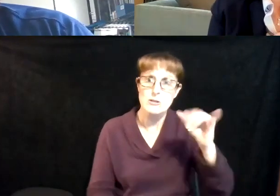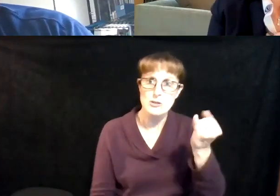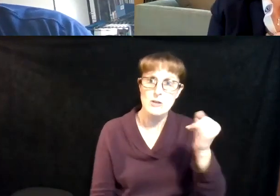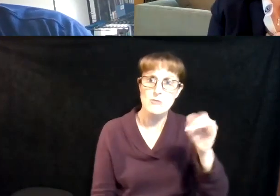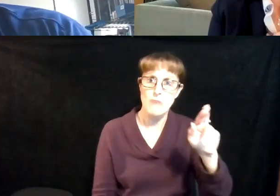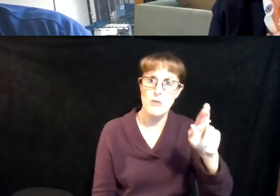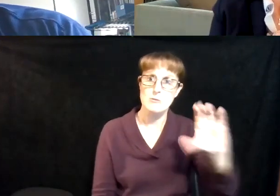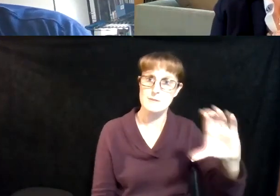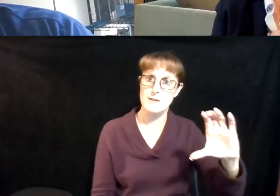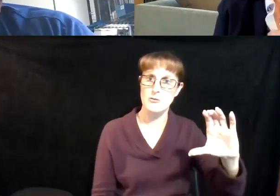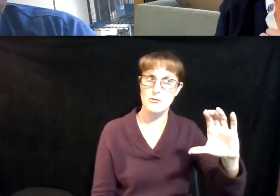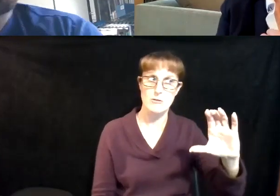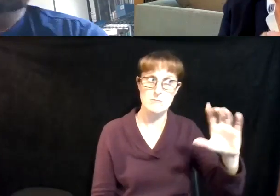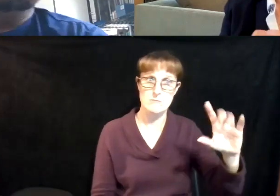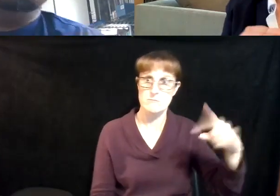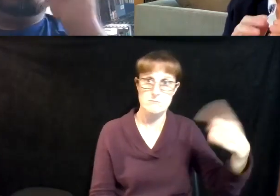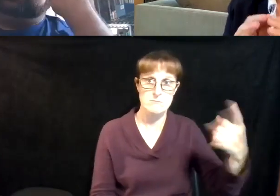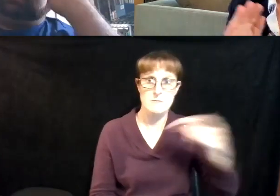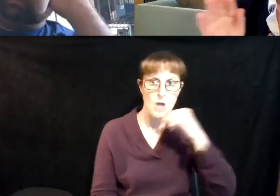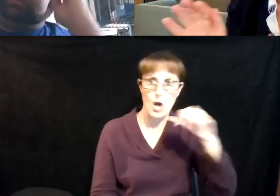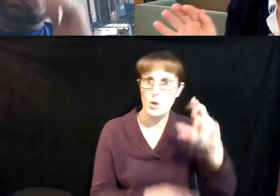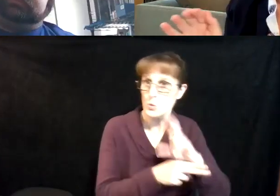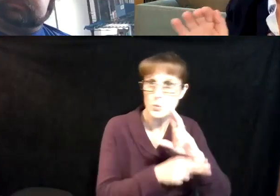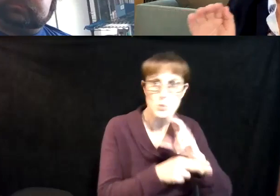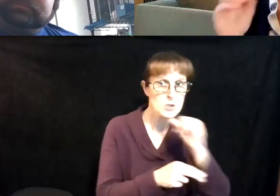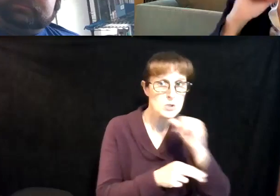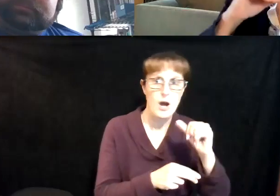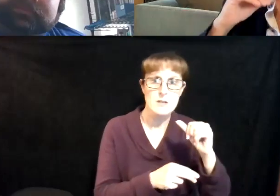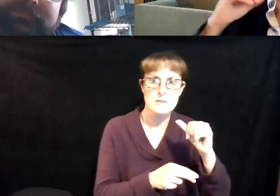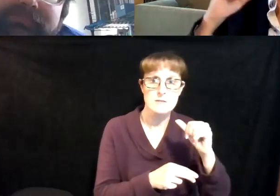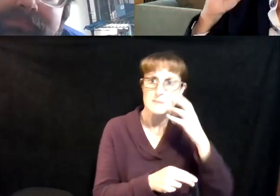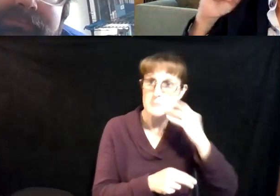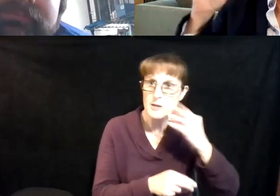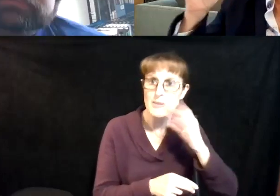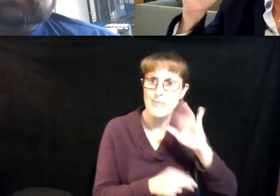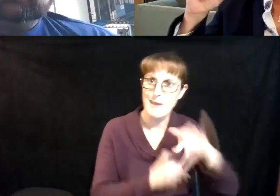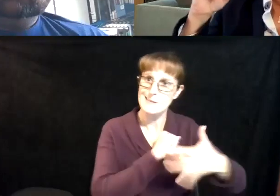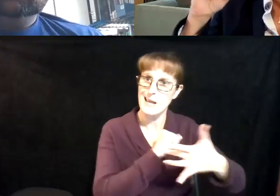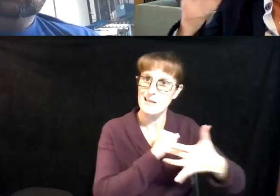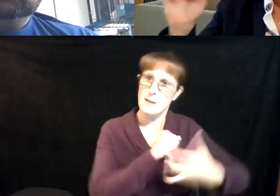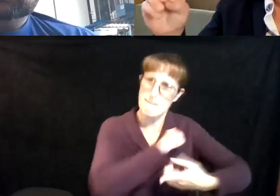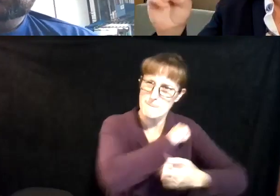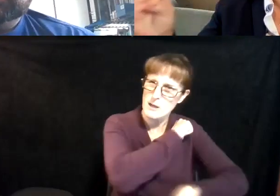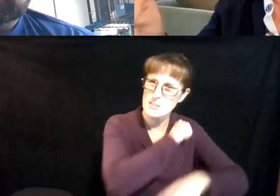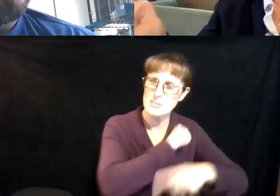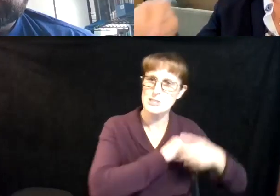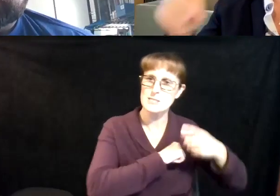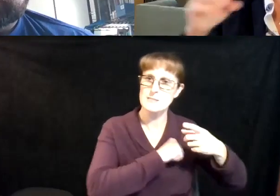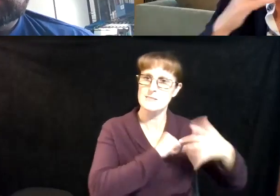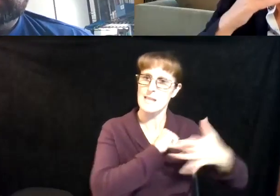I wouldn't say universally that people are immoral.